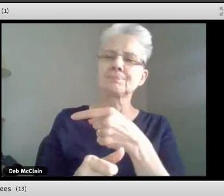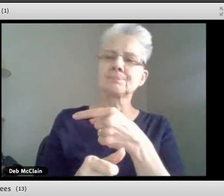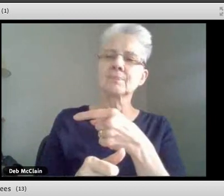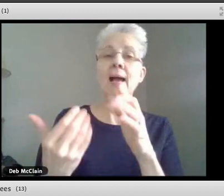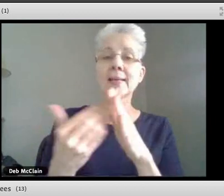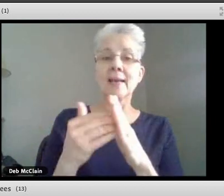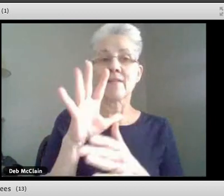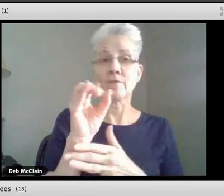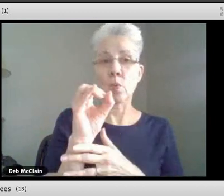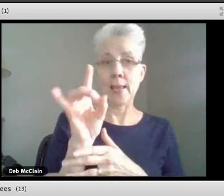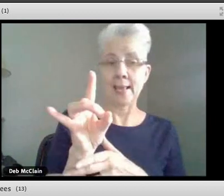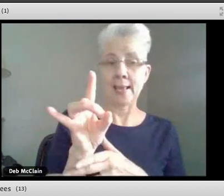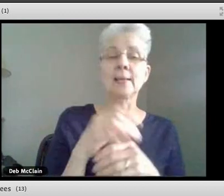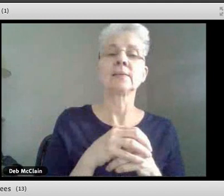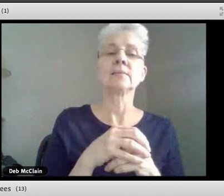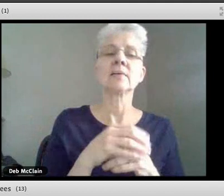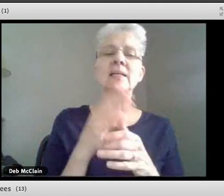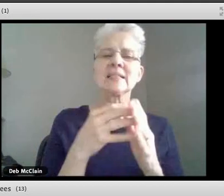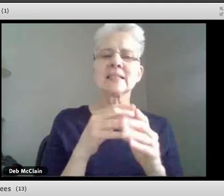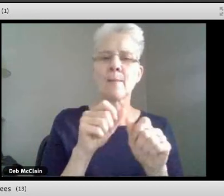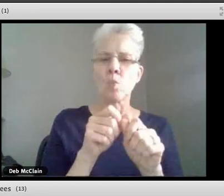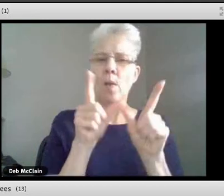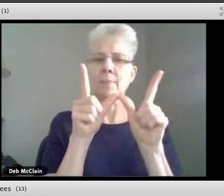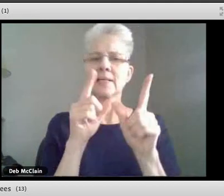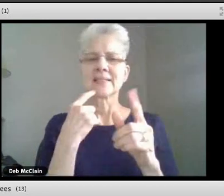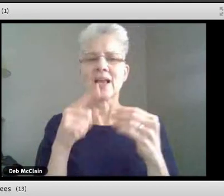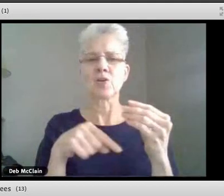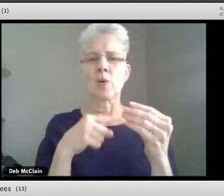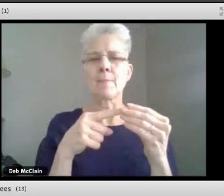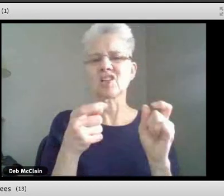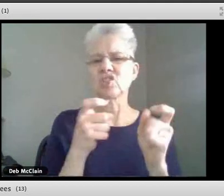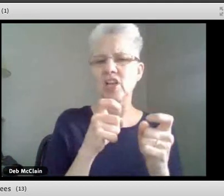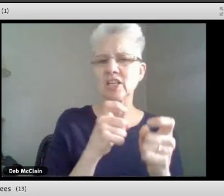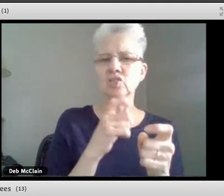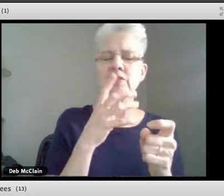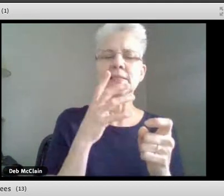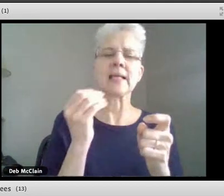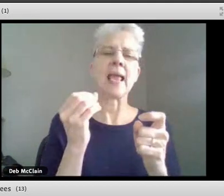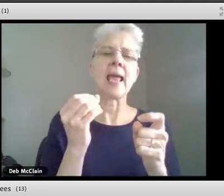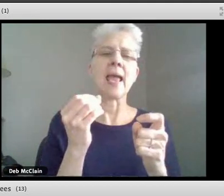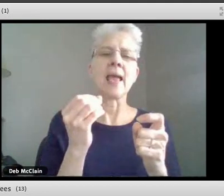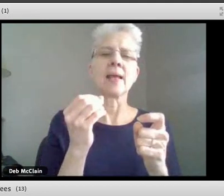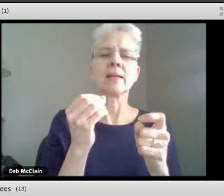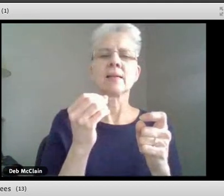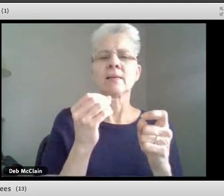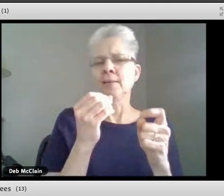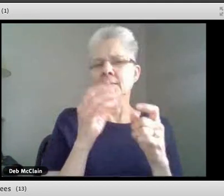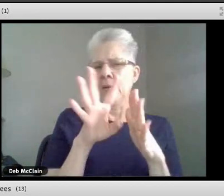that tell you kind of about the changes and the road map to the new kind of 508,